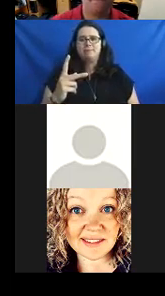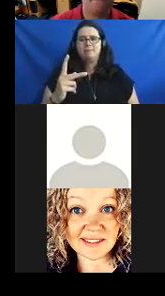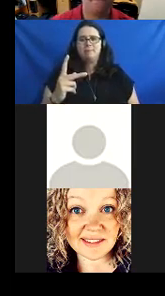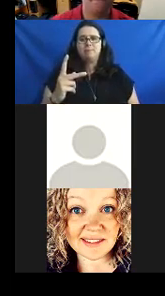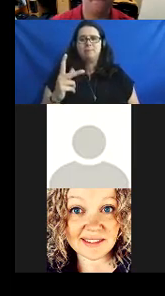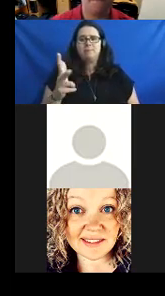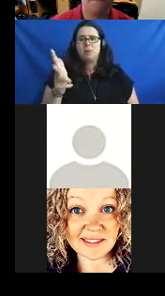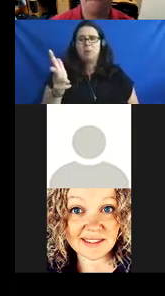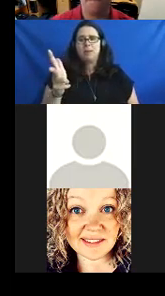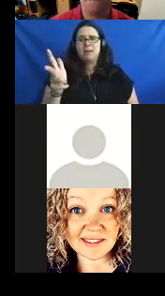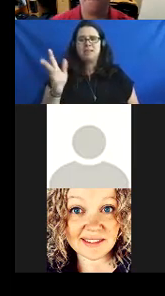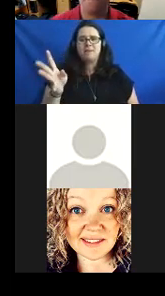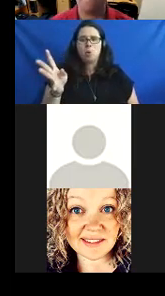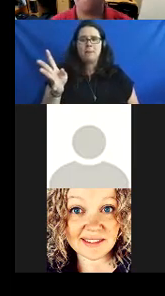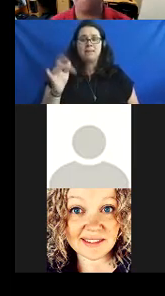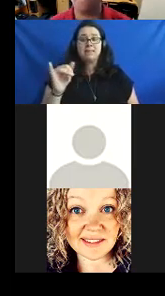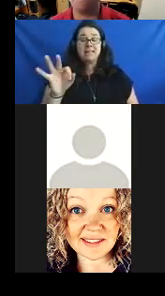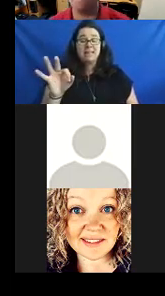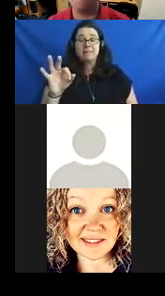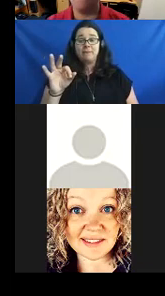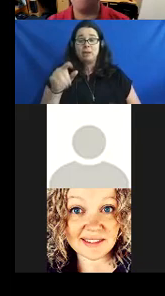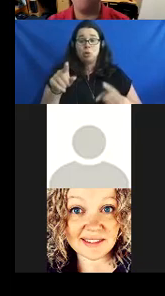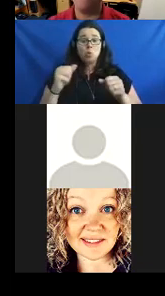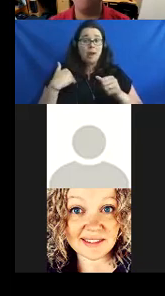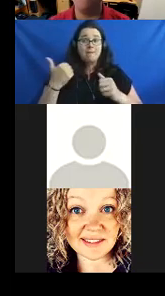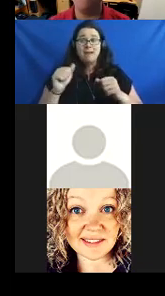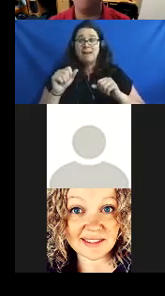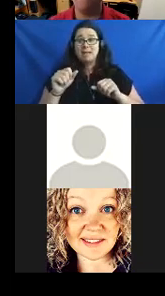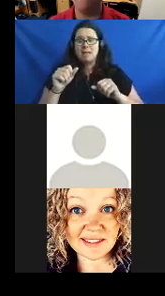FOUR MINUTES. IN THE MEANTIME IF YOU GOT ANY TAKEAWAYS FROM WHAT YOU